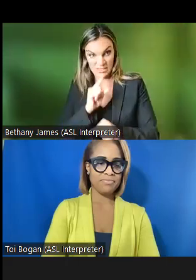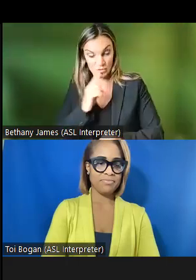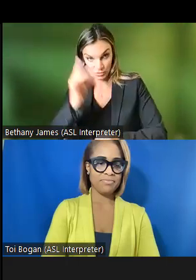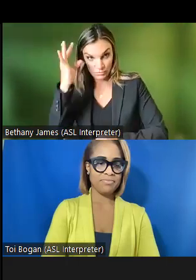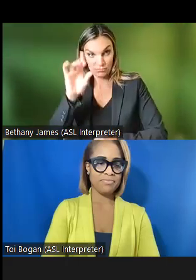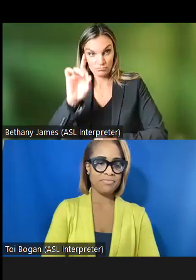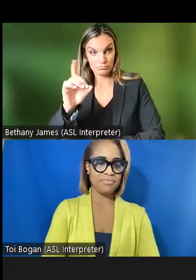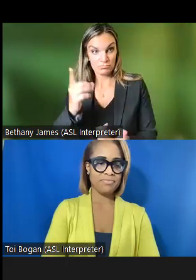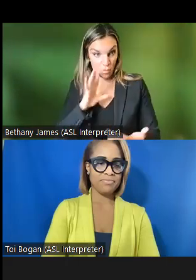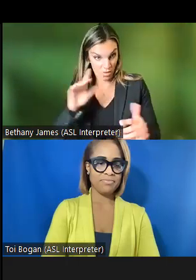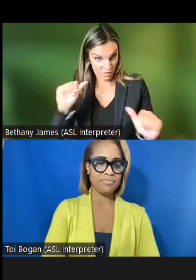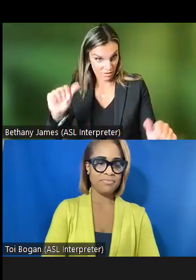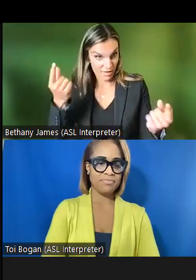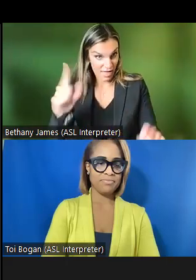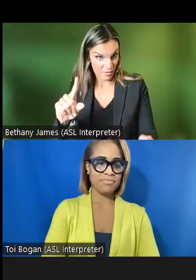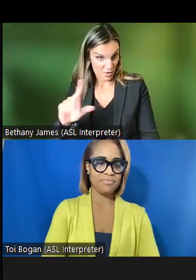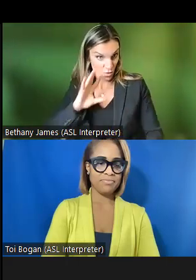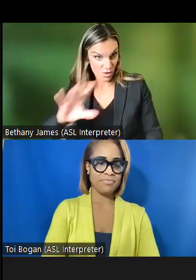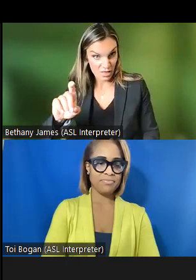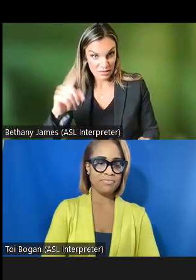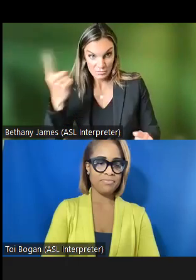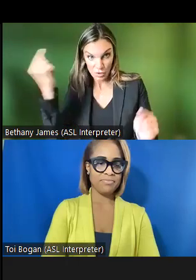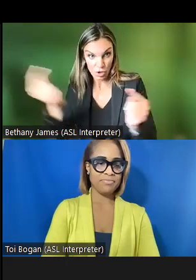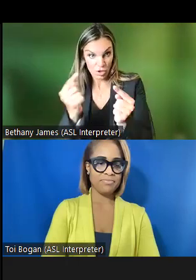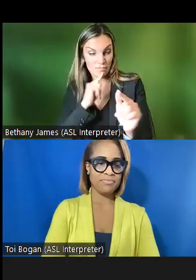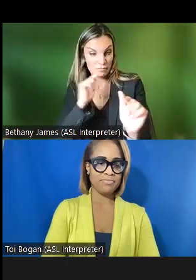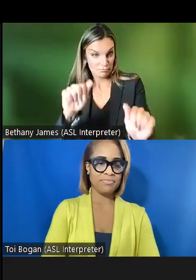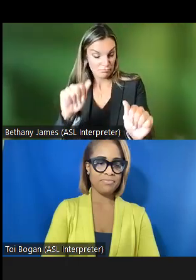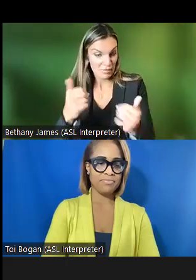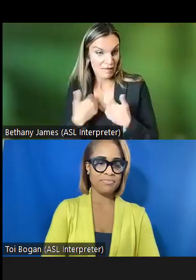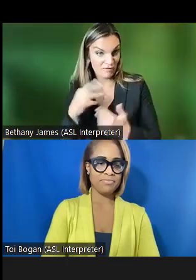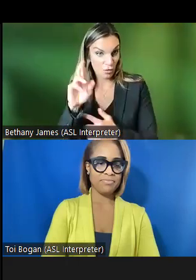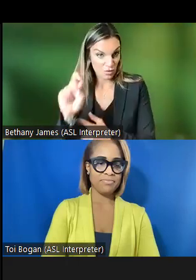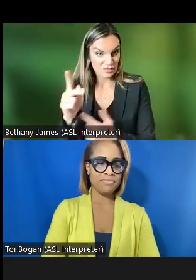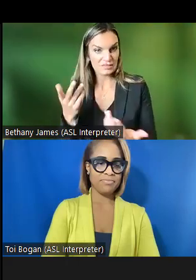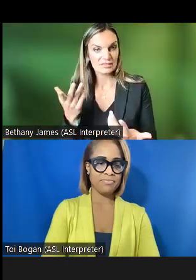or likelihood that someone will actually be hurt, and whether there is something that you can do to mitigate that risk.